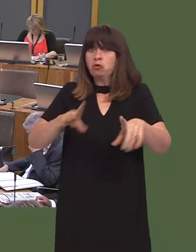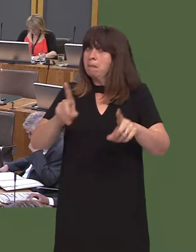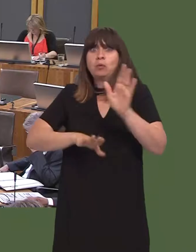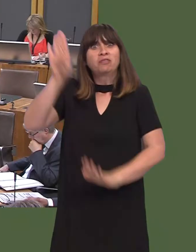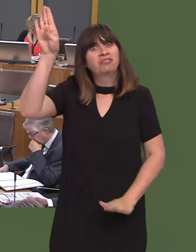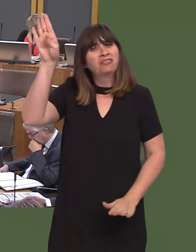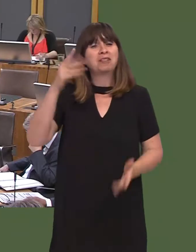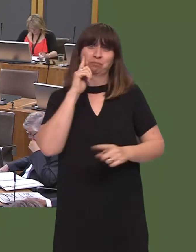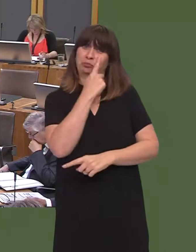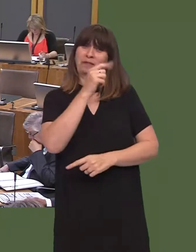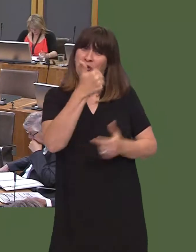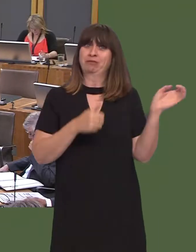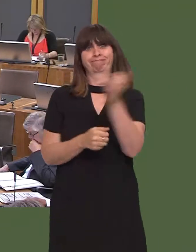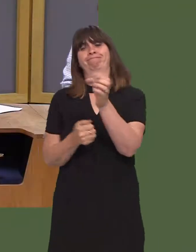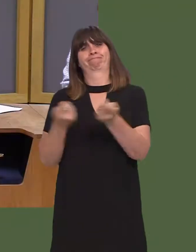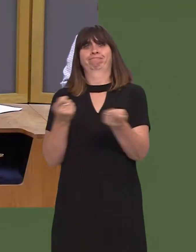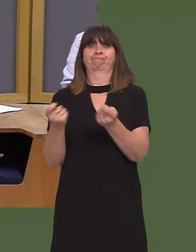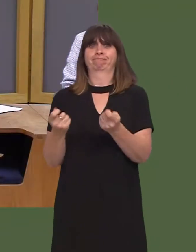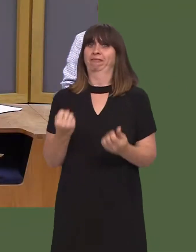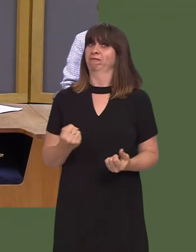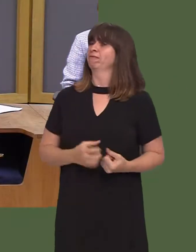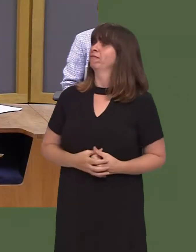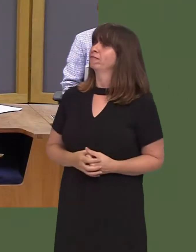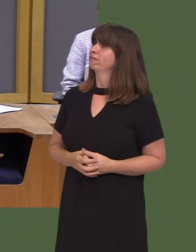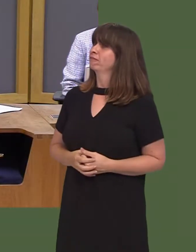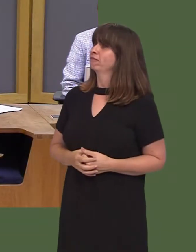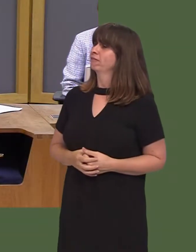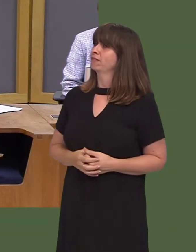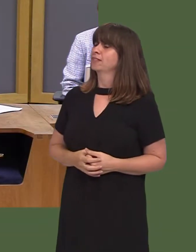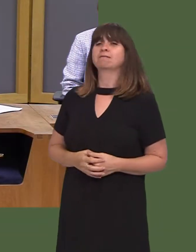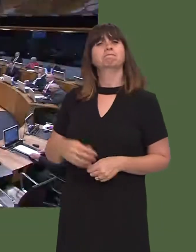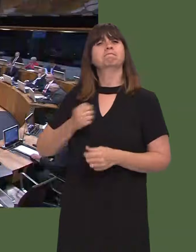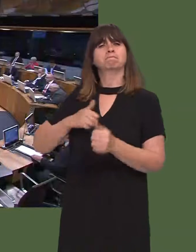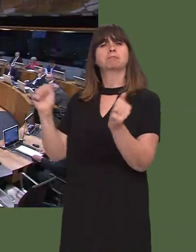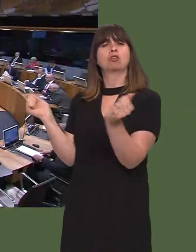the progress thatís been made. Suzy Davies: Can I just add my voice to those